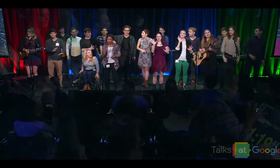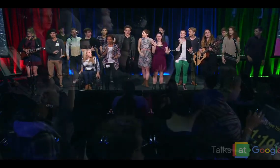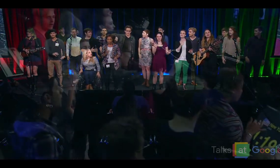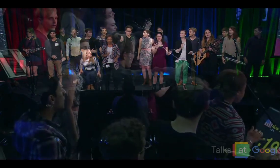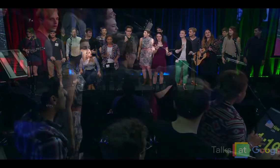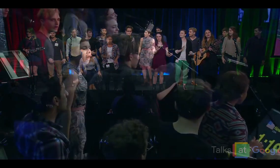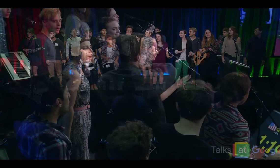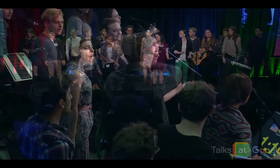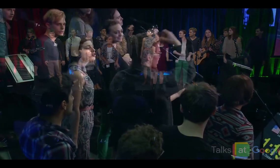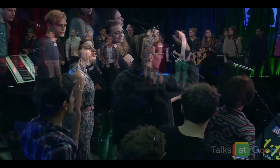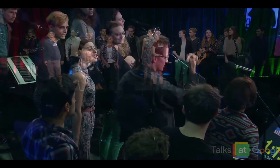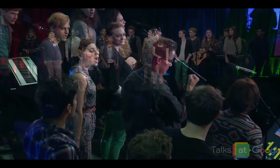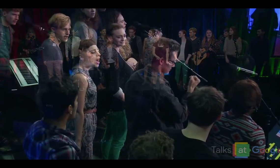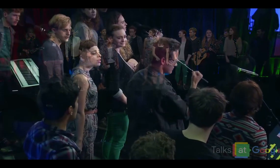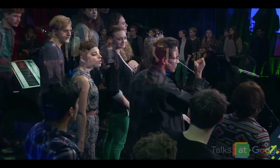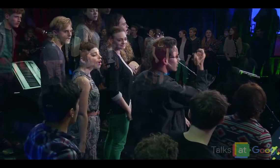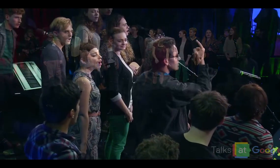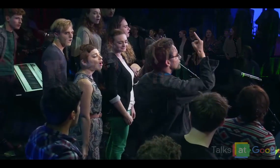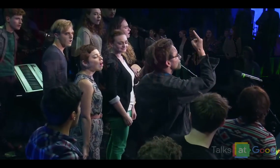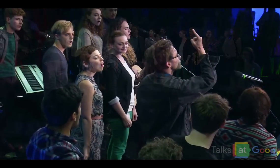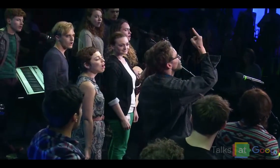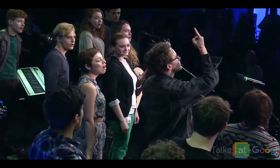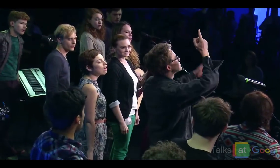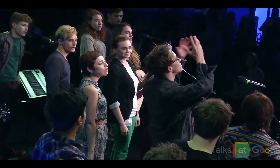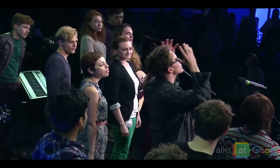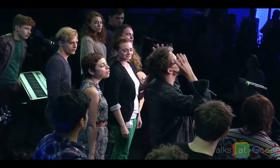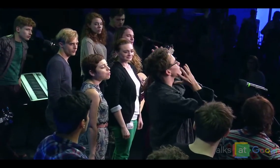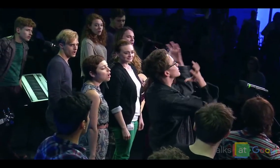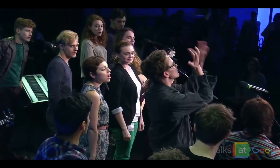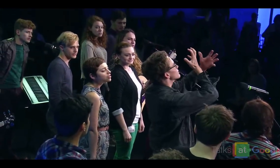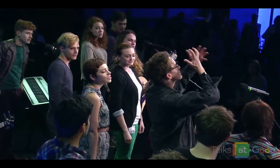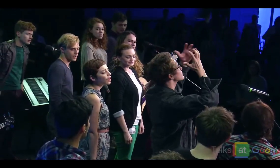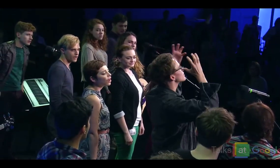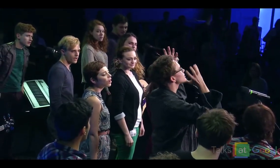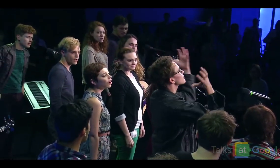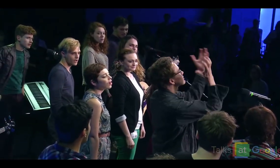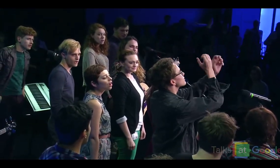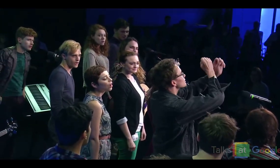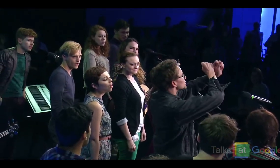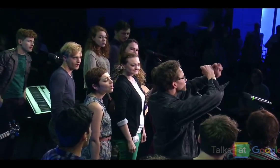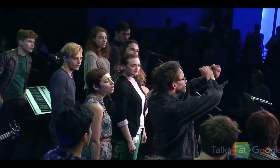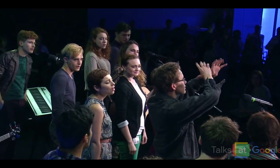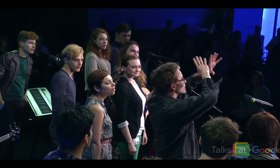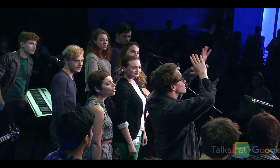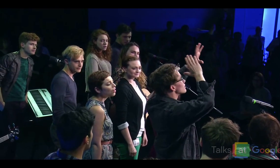All shall know the wonder